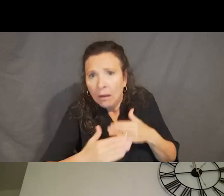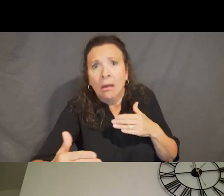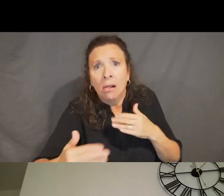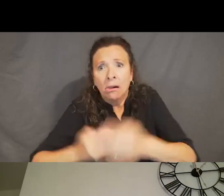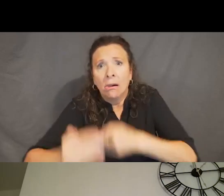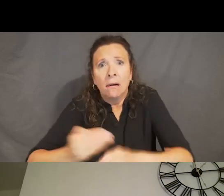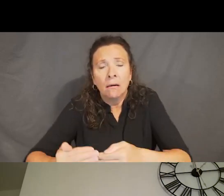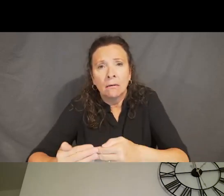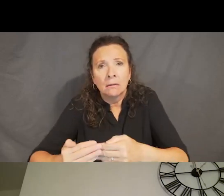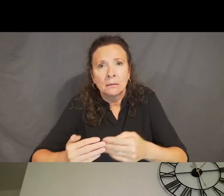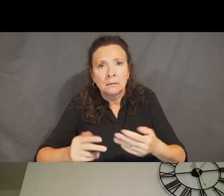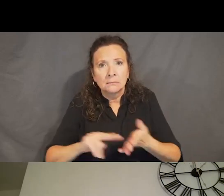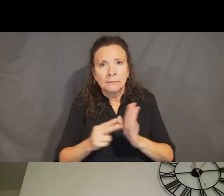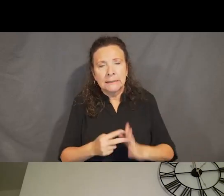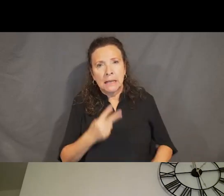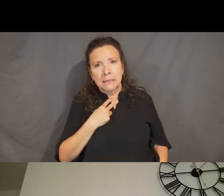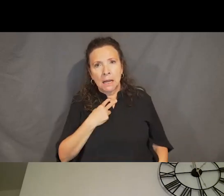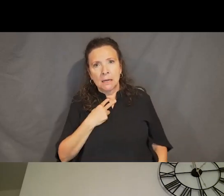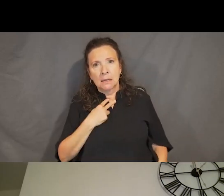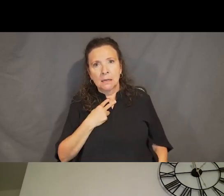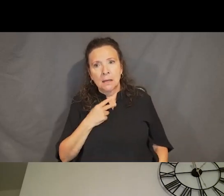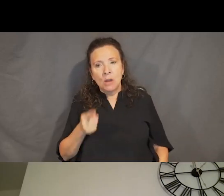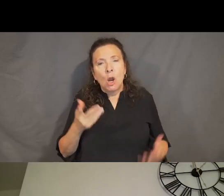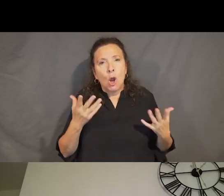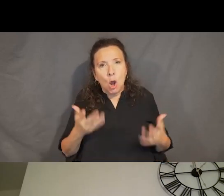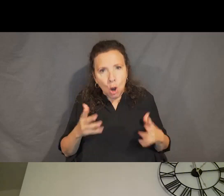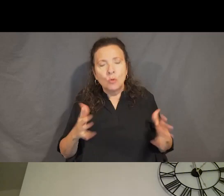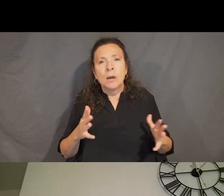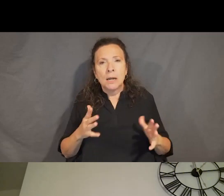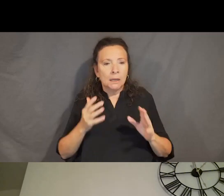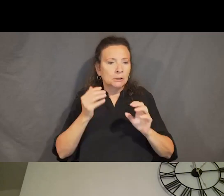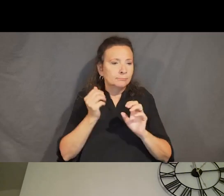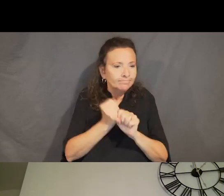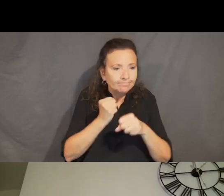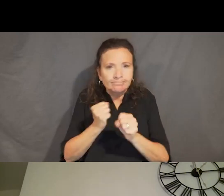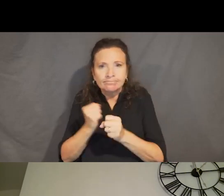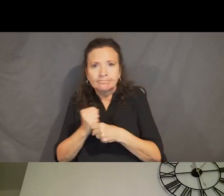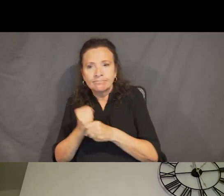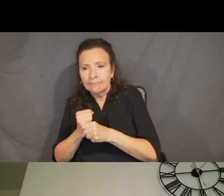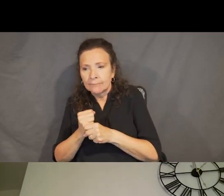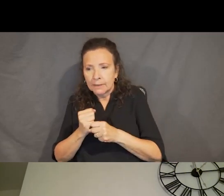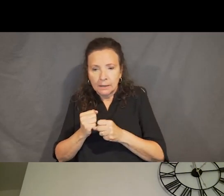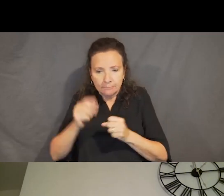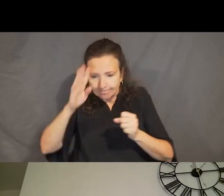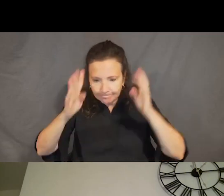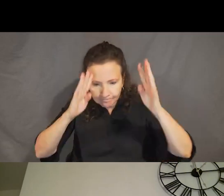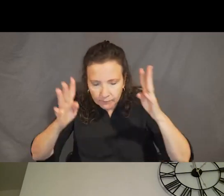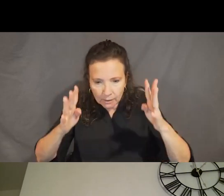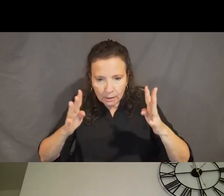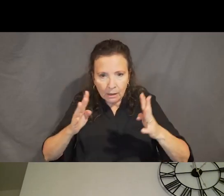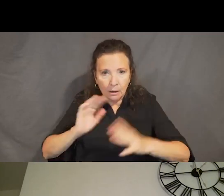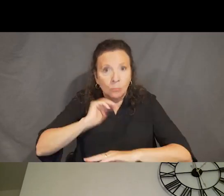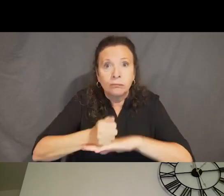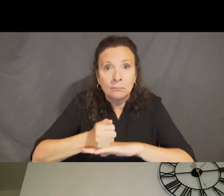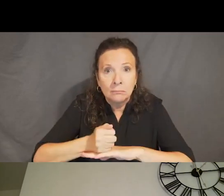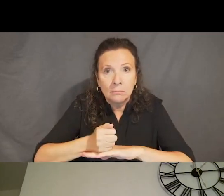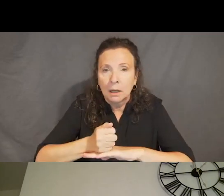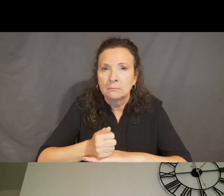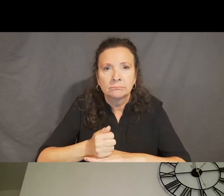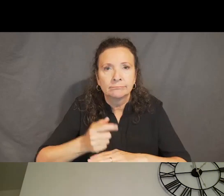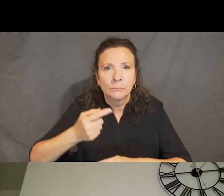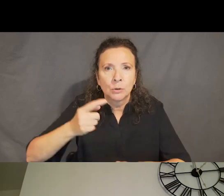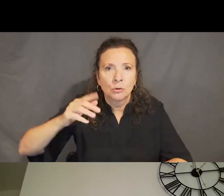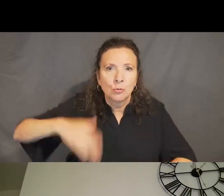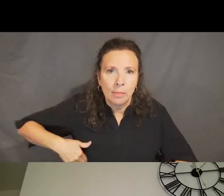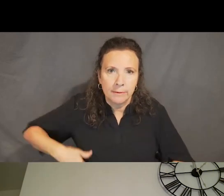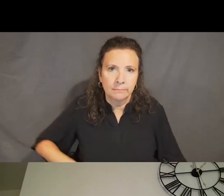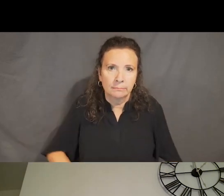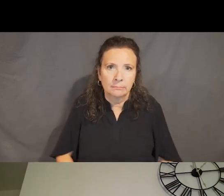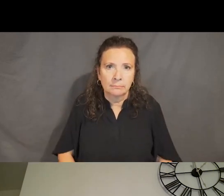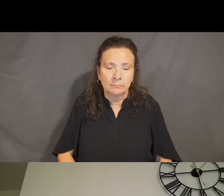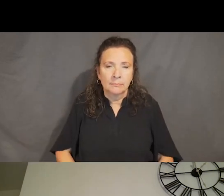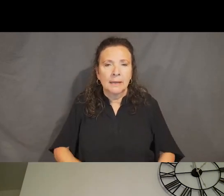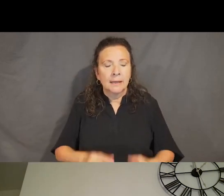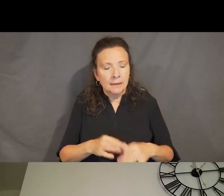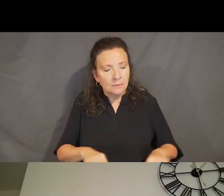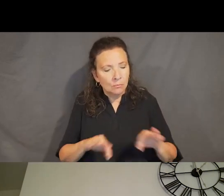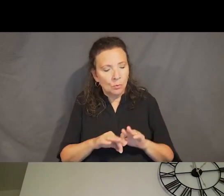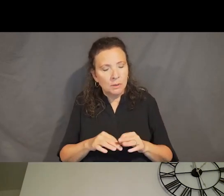already produced because of project timelines. So, discussions about these types of issues are